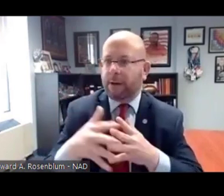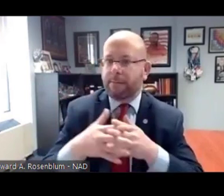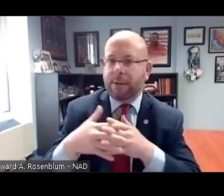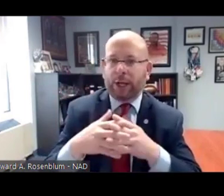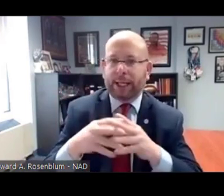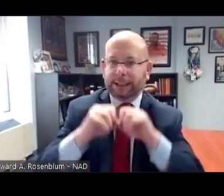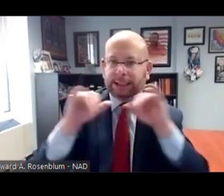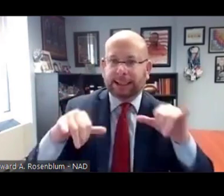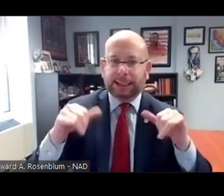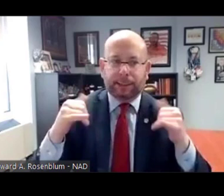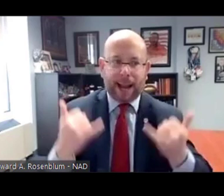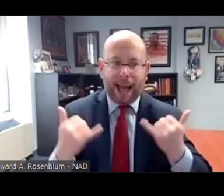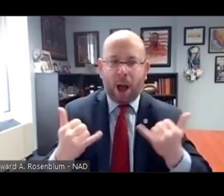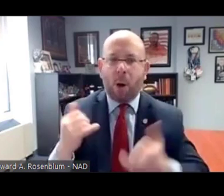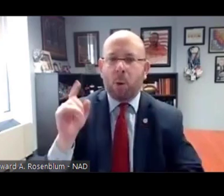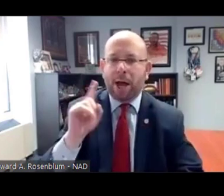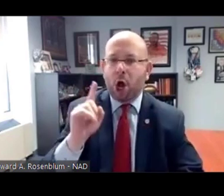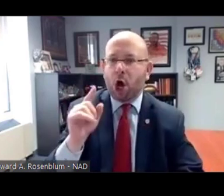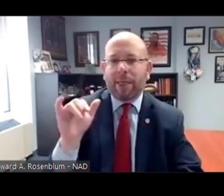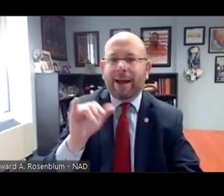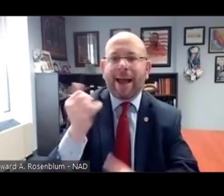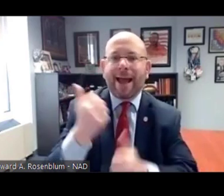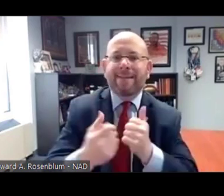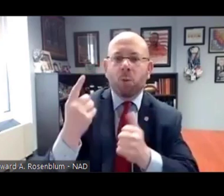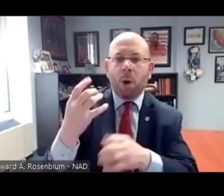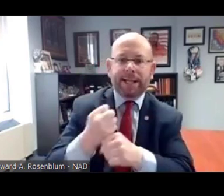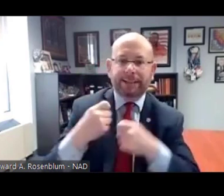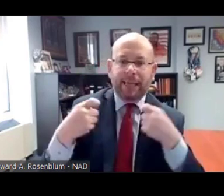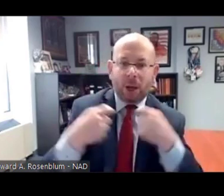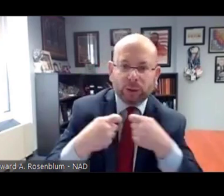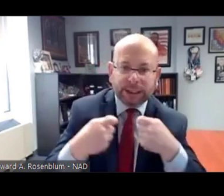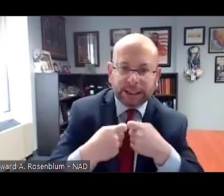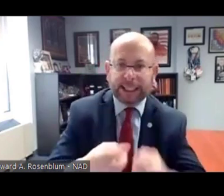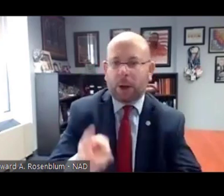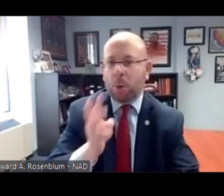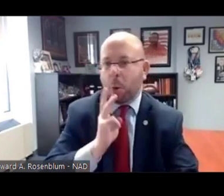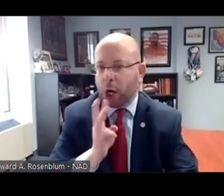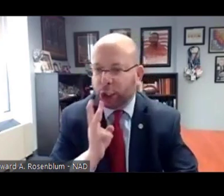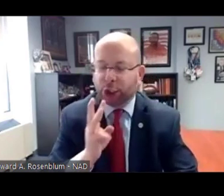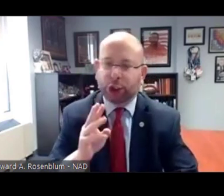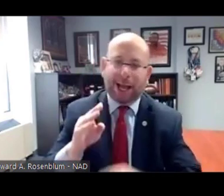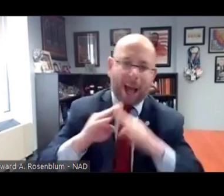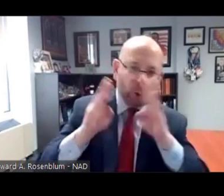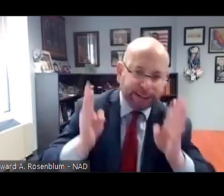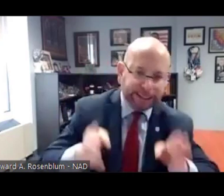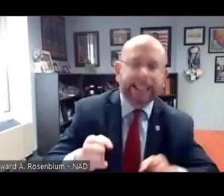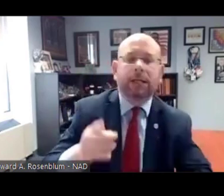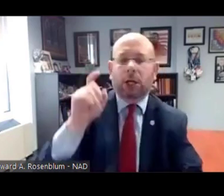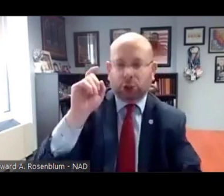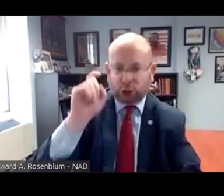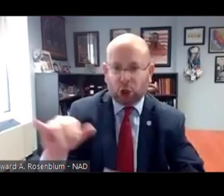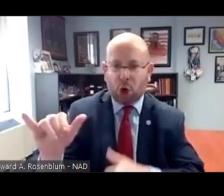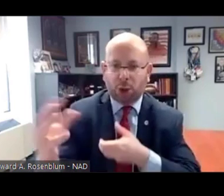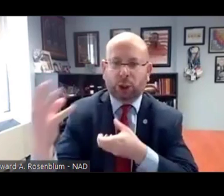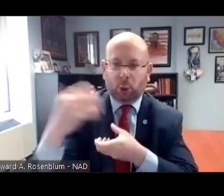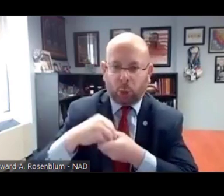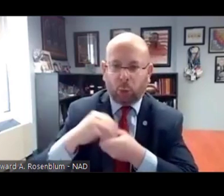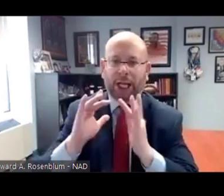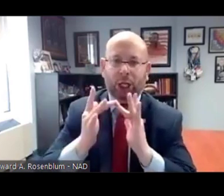This, should be part of a systemic movement in the United States